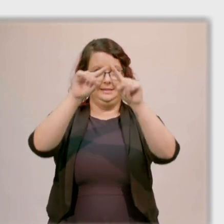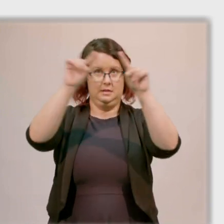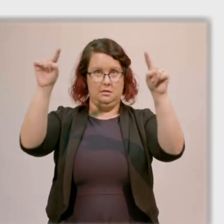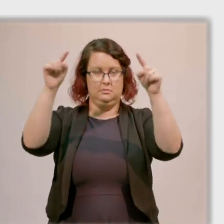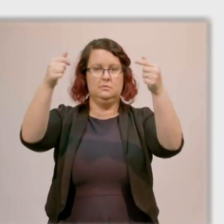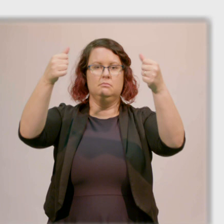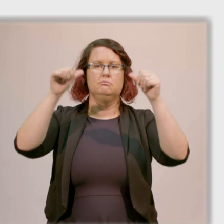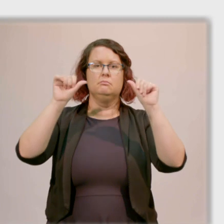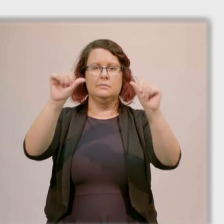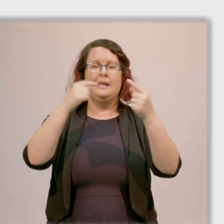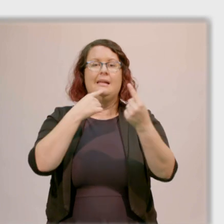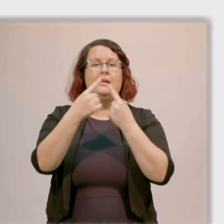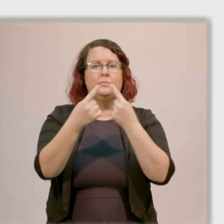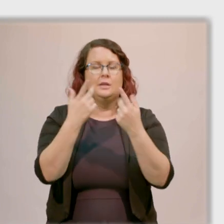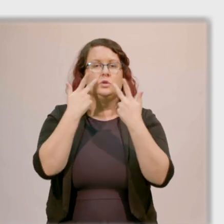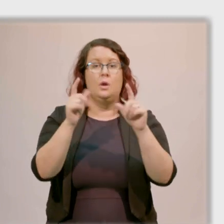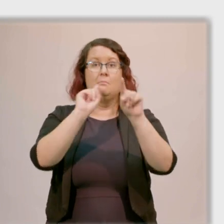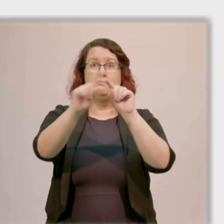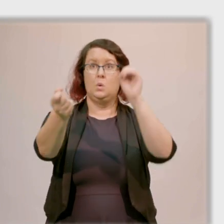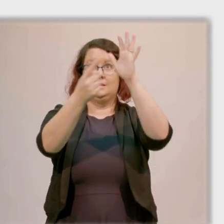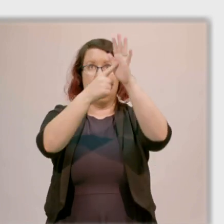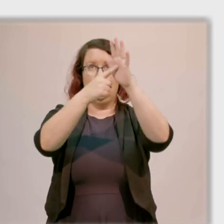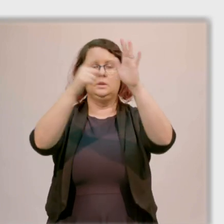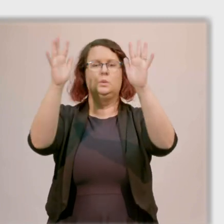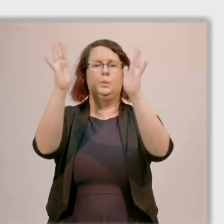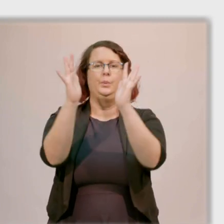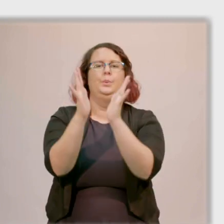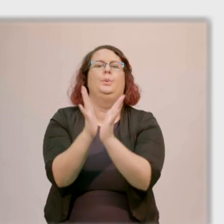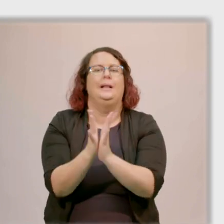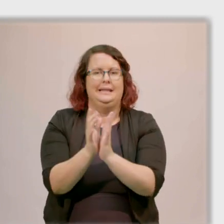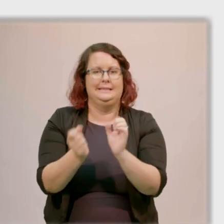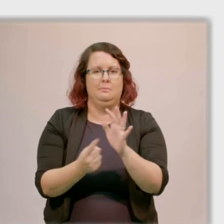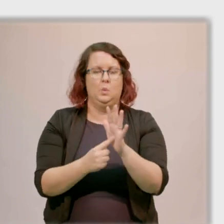and information is presented from most important to least important.